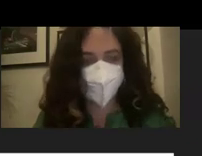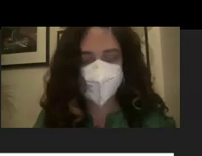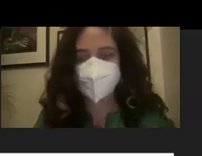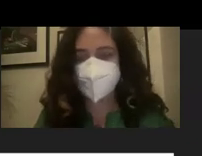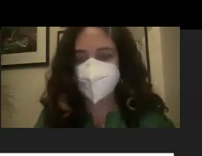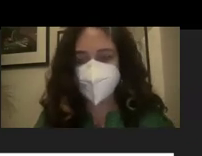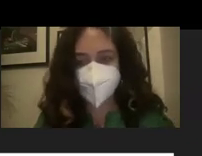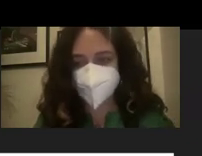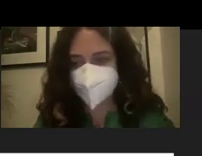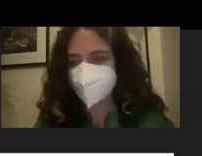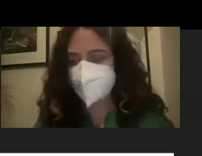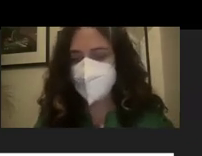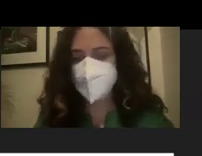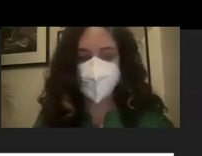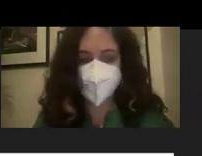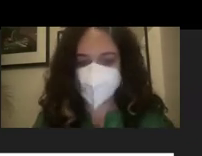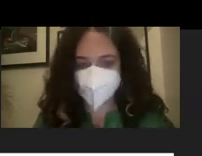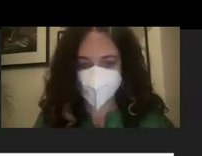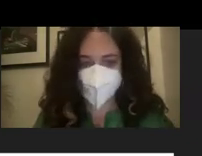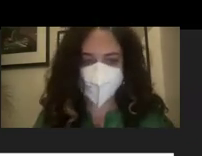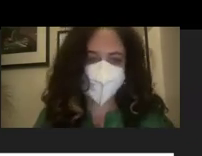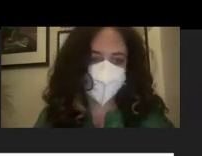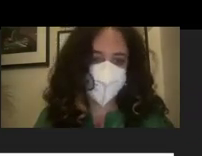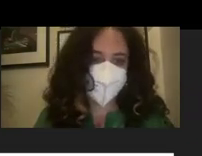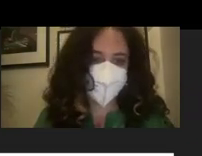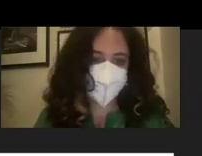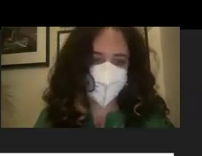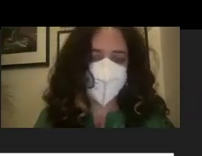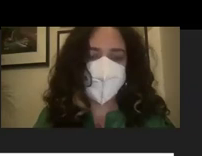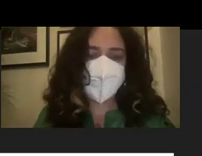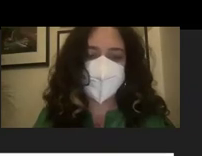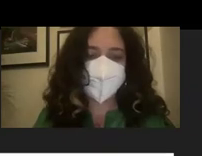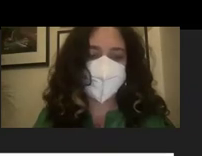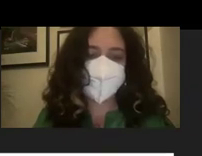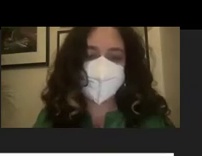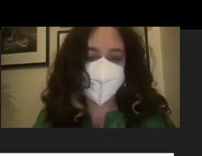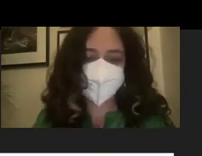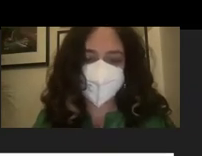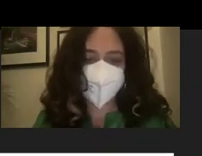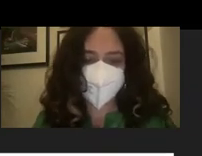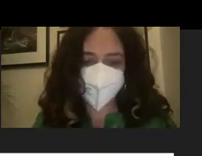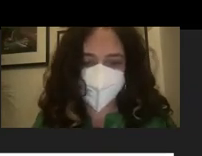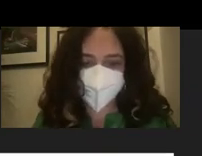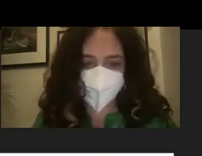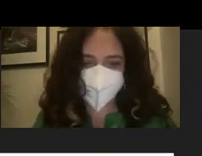projections pretests prevaccine he also said of course everybody wants to save every life they can